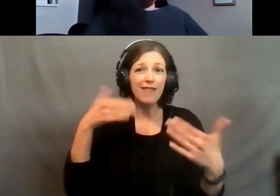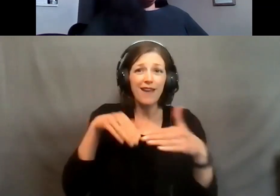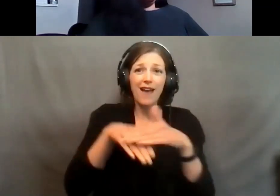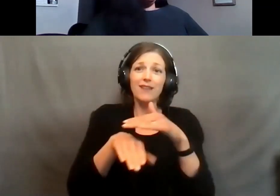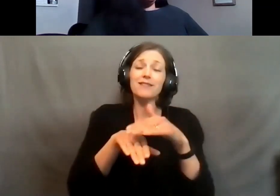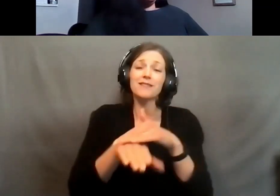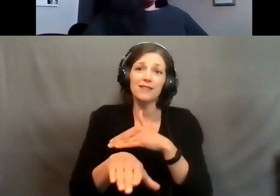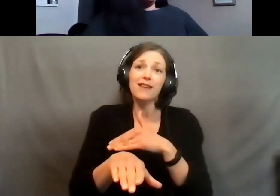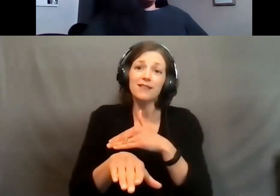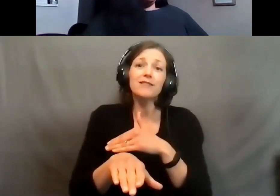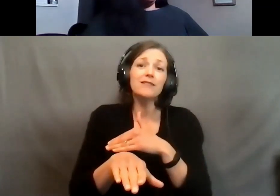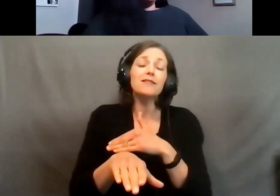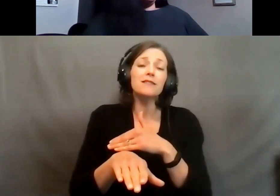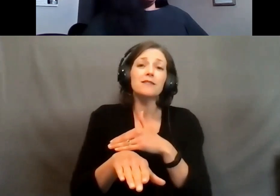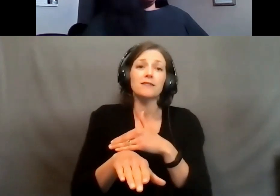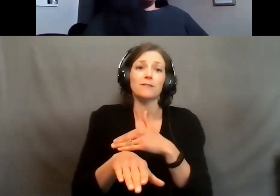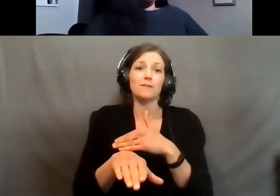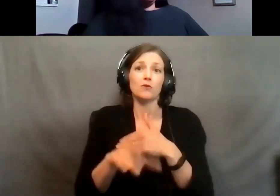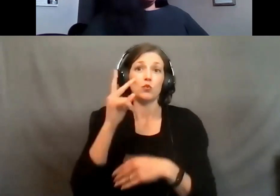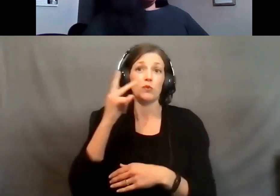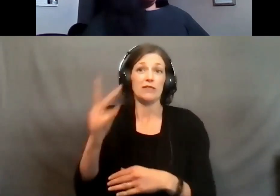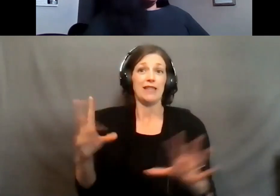to the meeting 13:04:52 for those who have registered